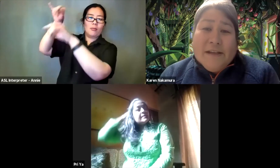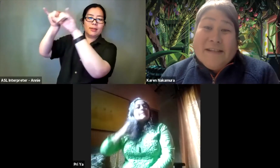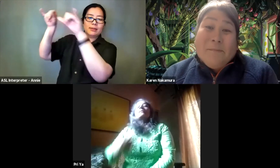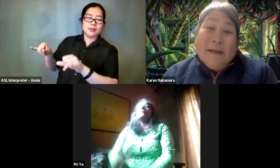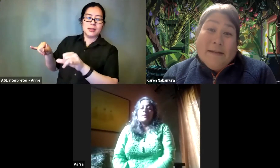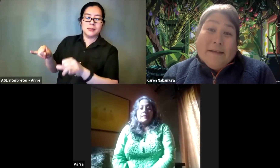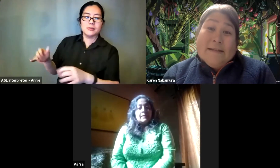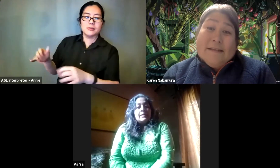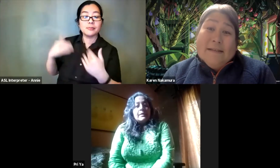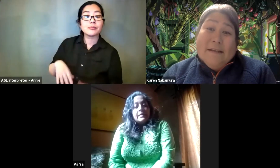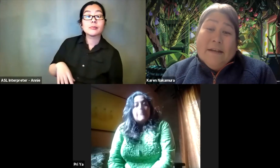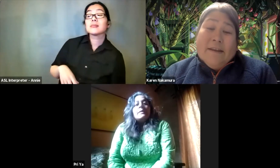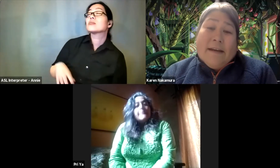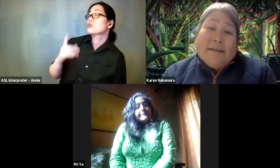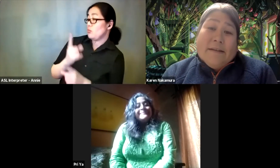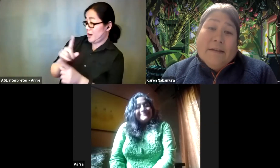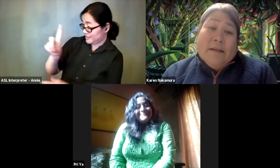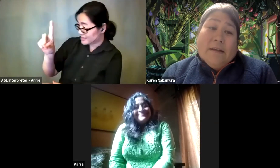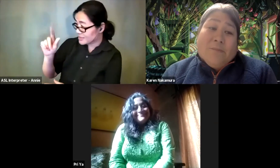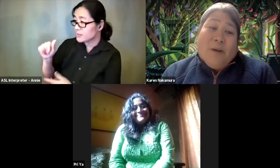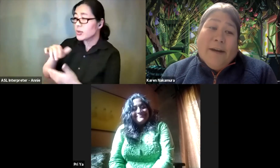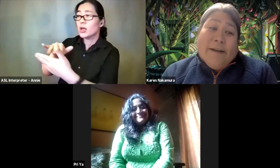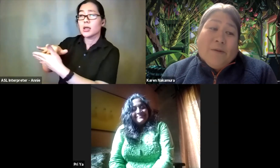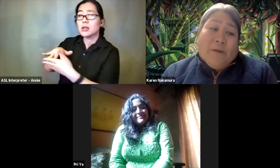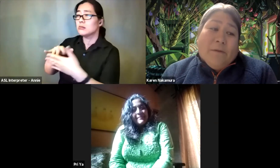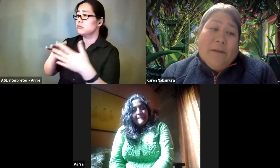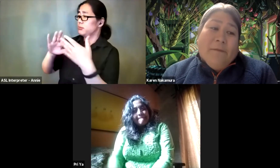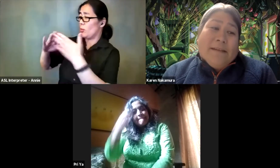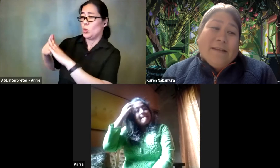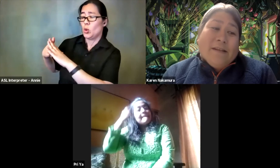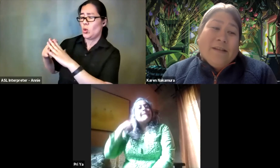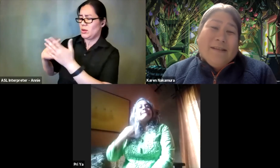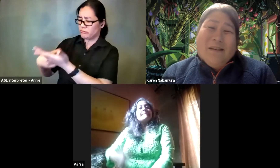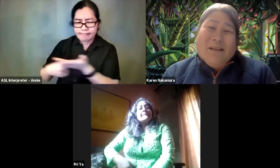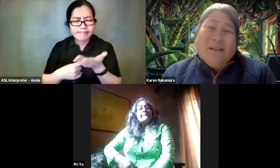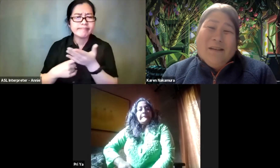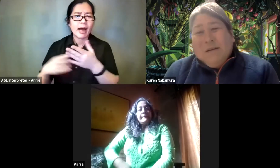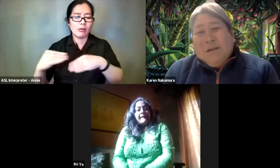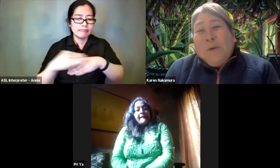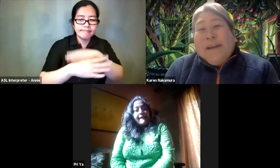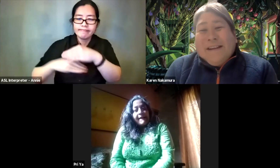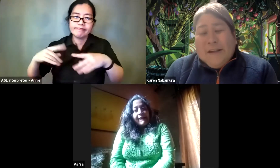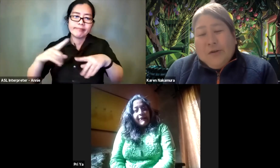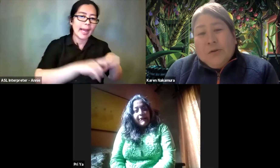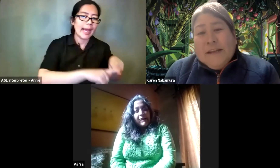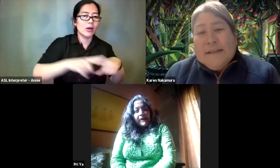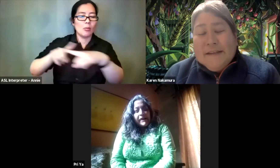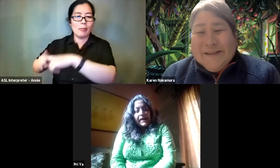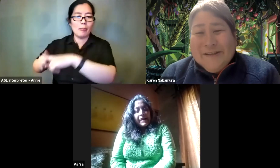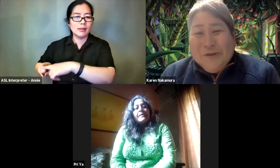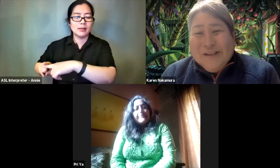interdependence, that this is sort of emphasis on just going it alone isn't the solution